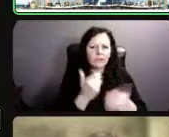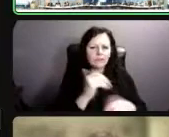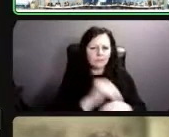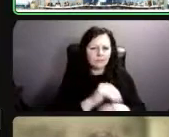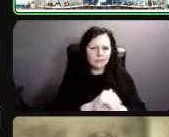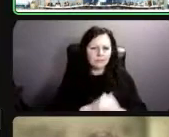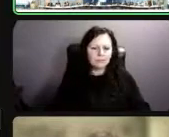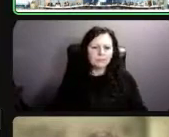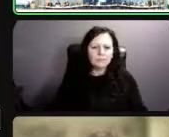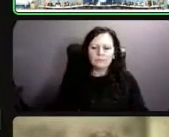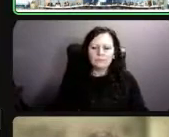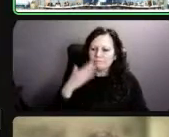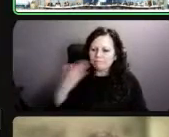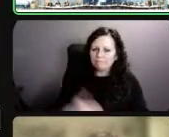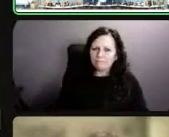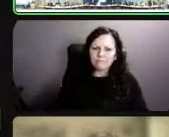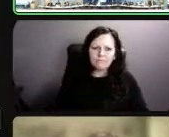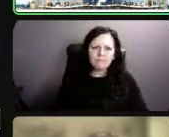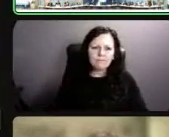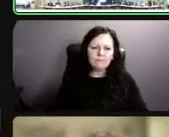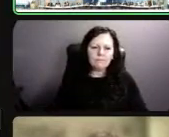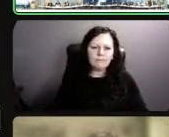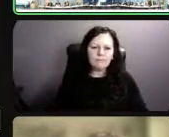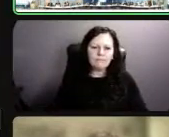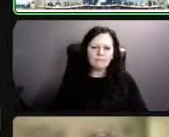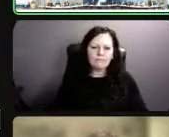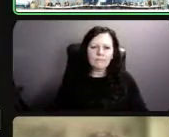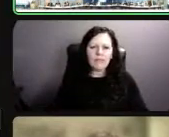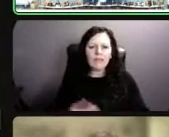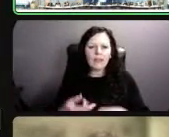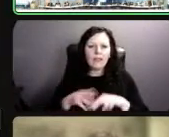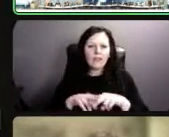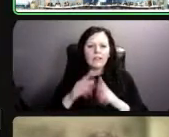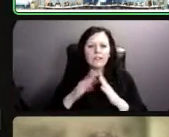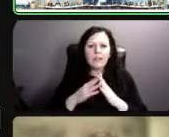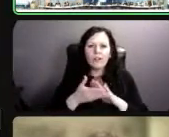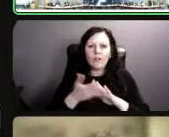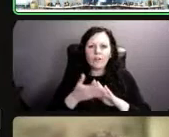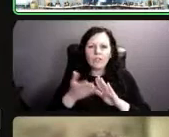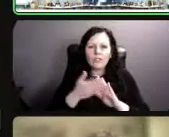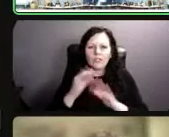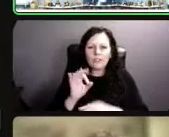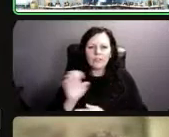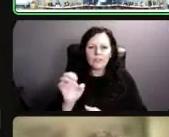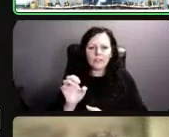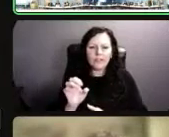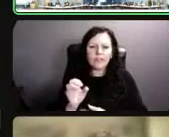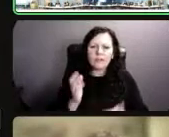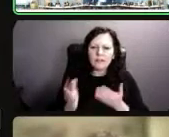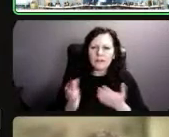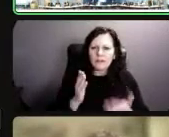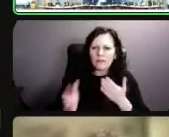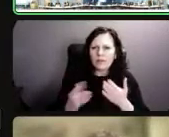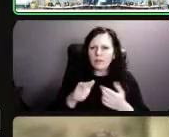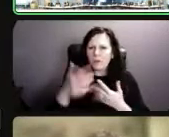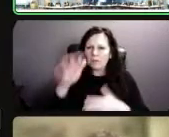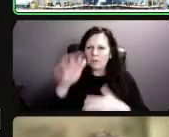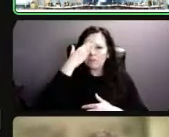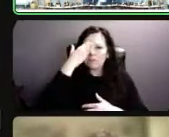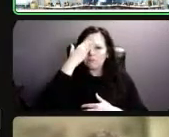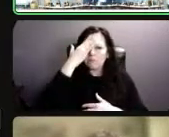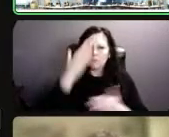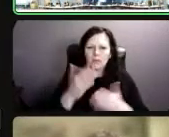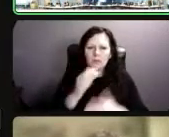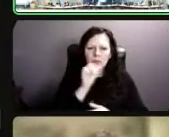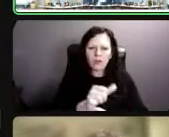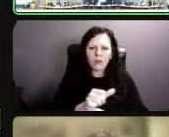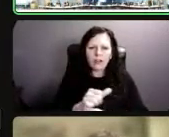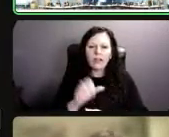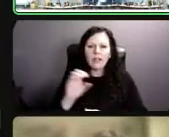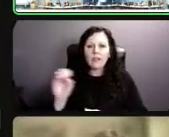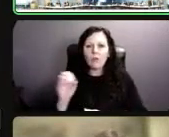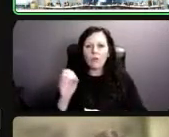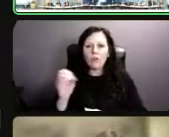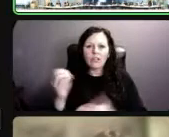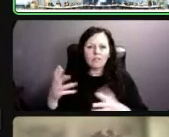YOU HAVE A SUMMARY IN YOUR